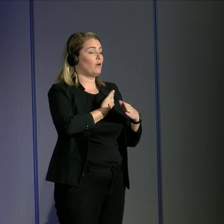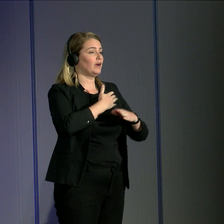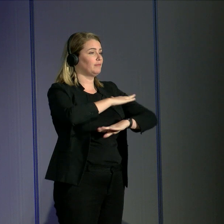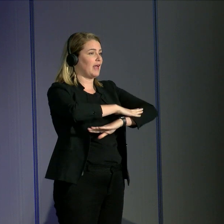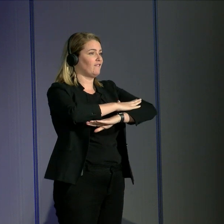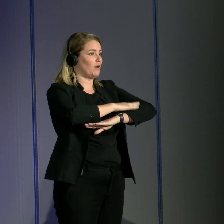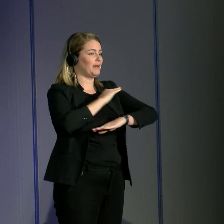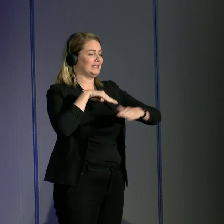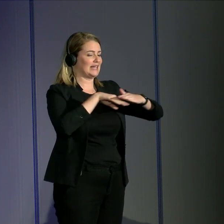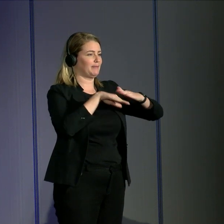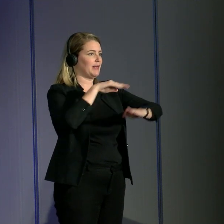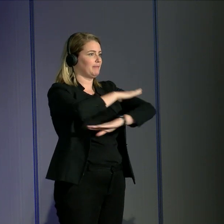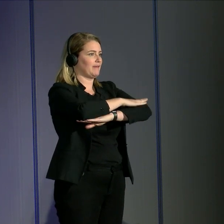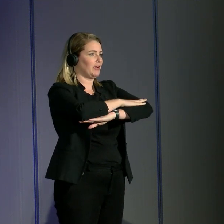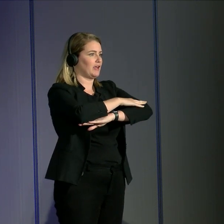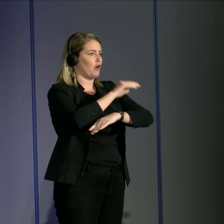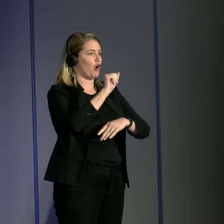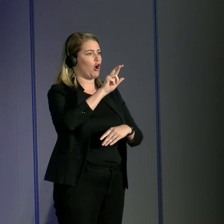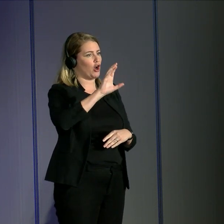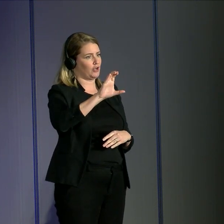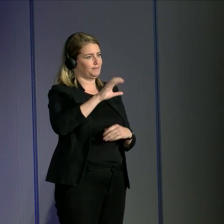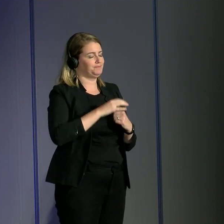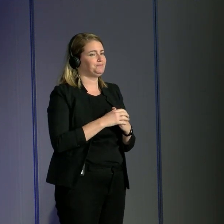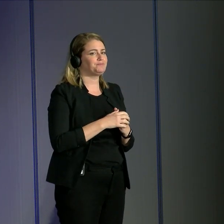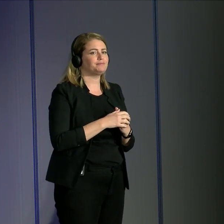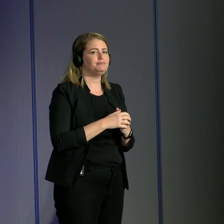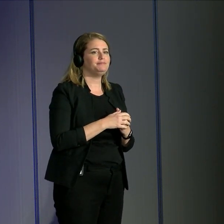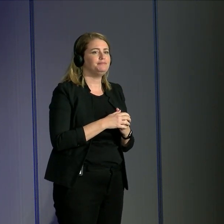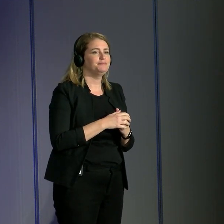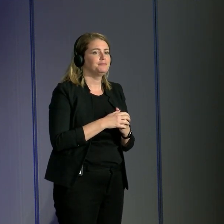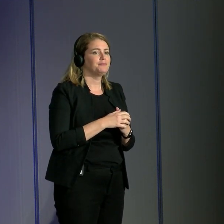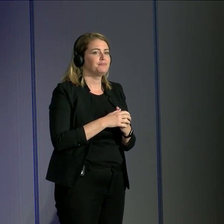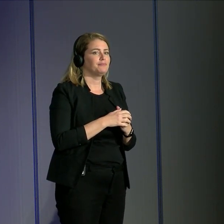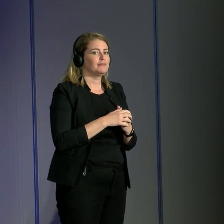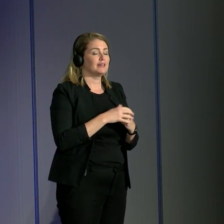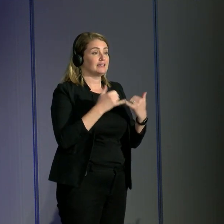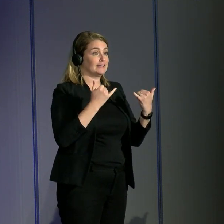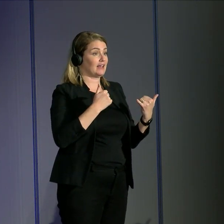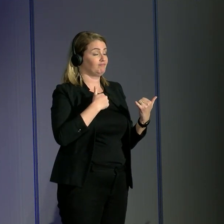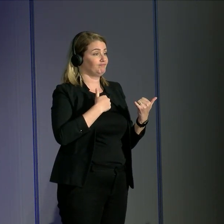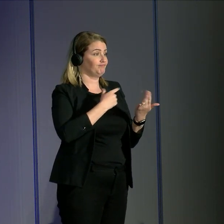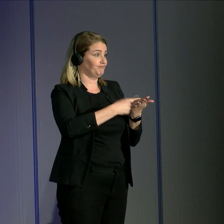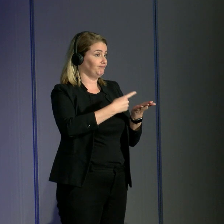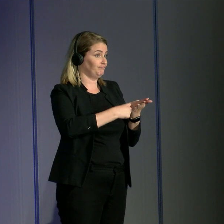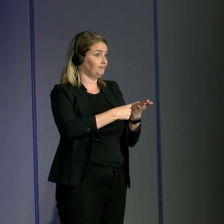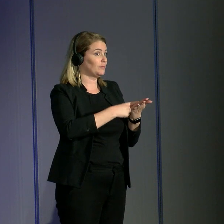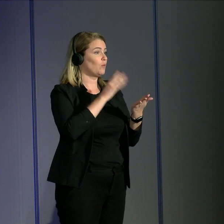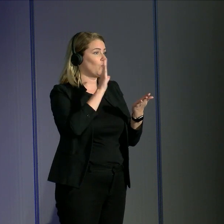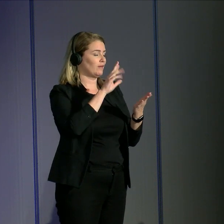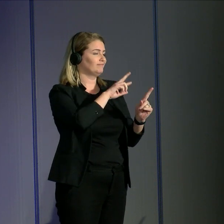platform. But I think a lot of what I'm talking about today is going to be applicable in a lot of